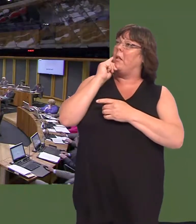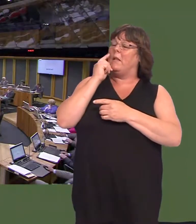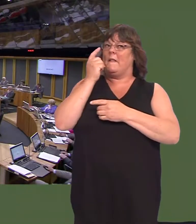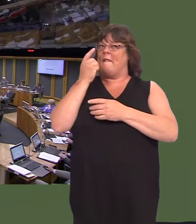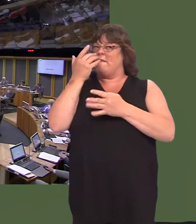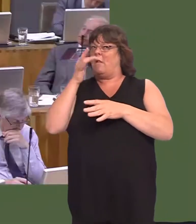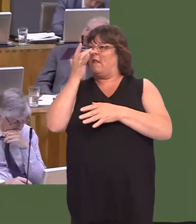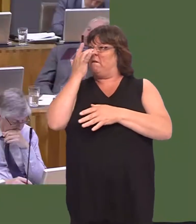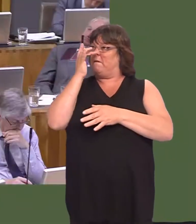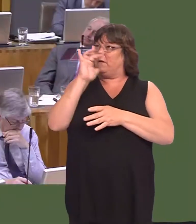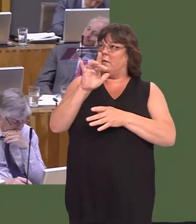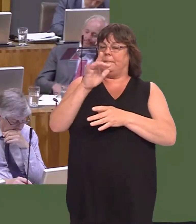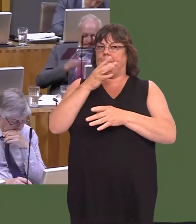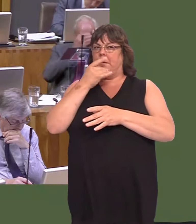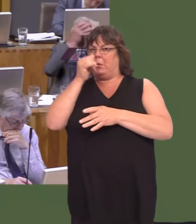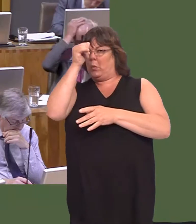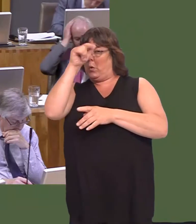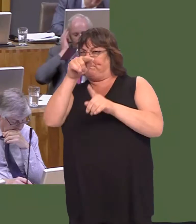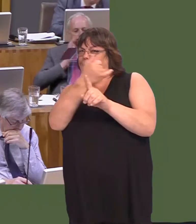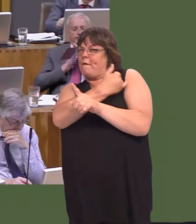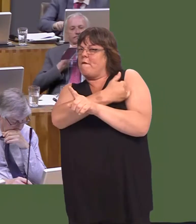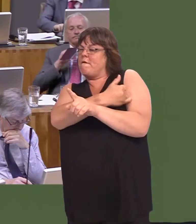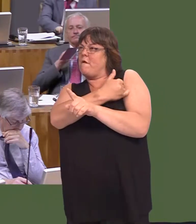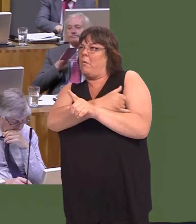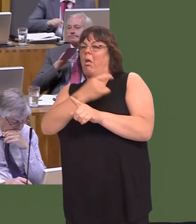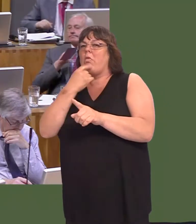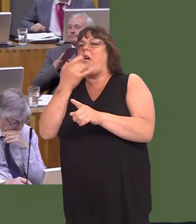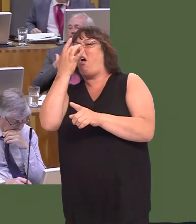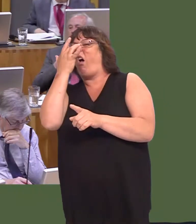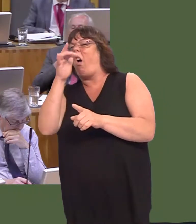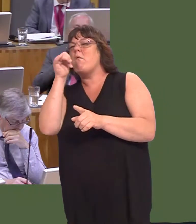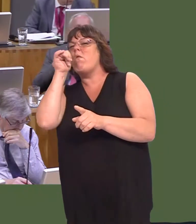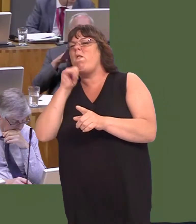to scammers, who prey on their vulnerability to defraud them of their life savings.